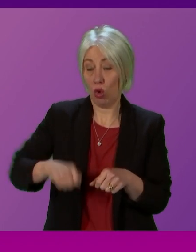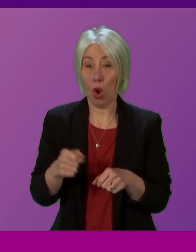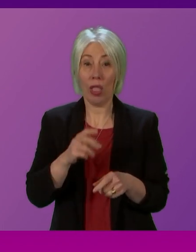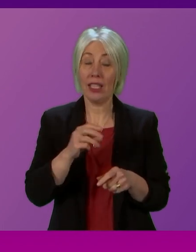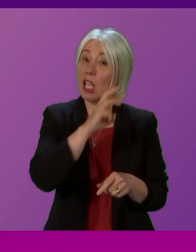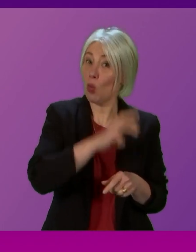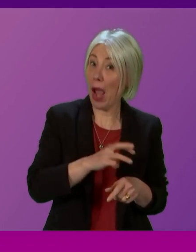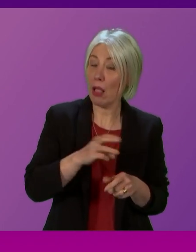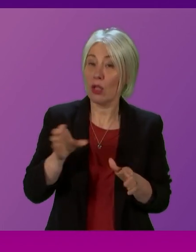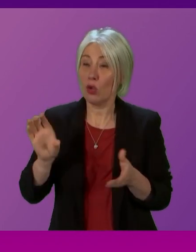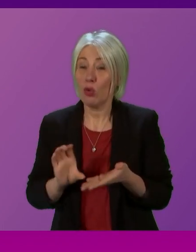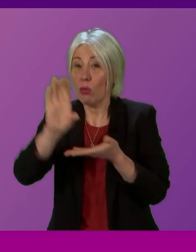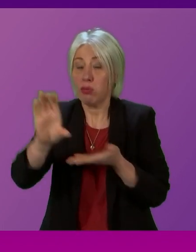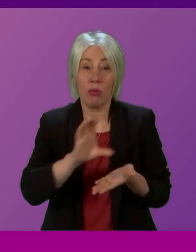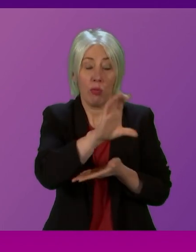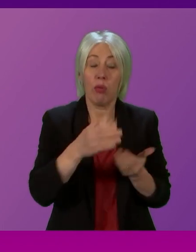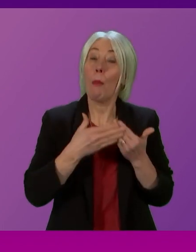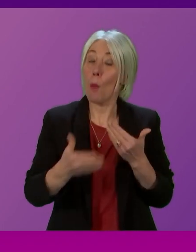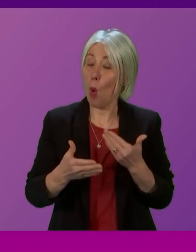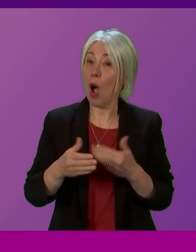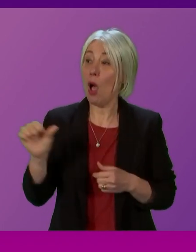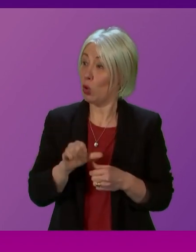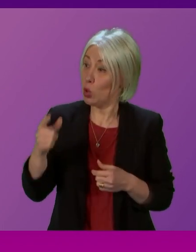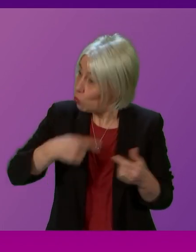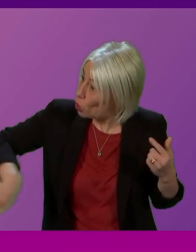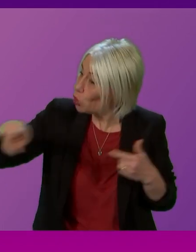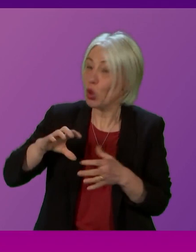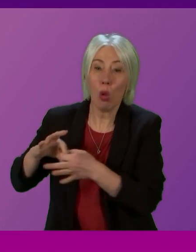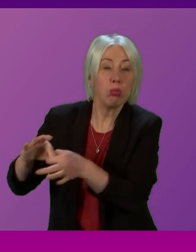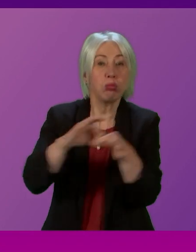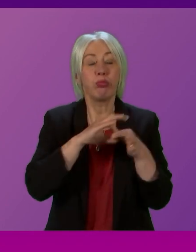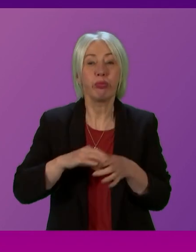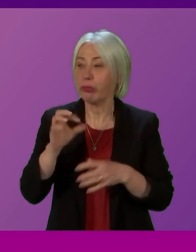Surely, all of us, across the chamber, should unite to call for that.